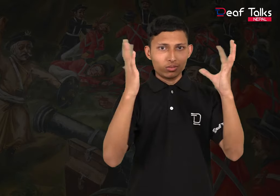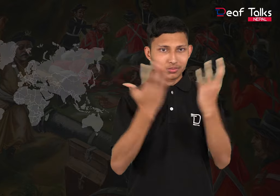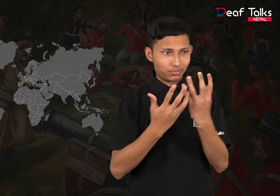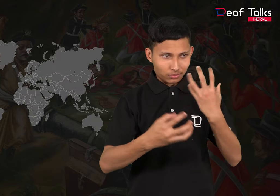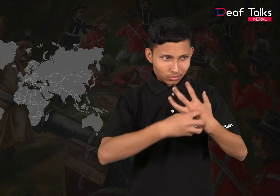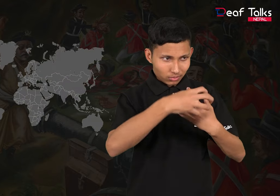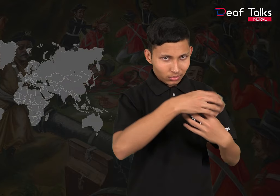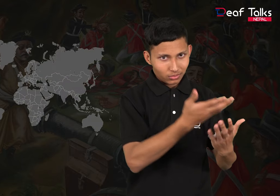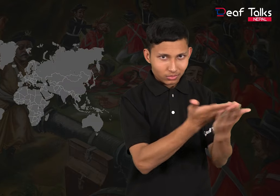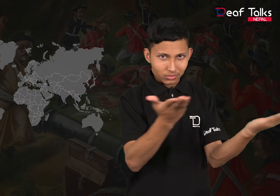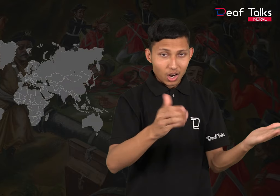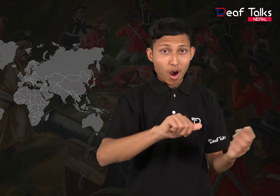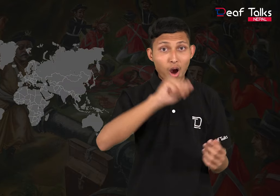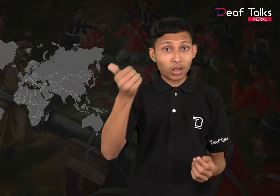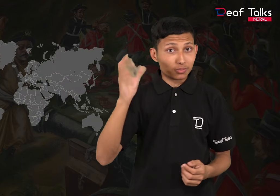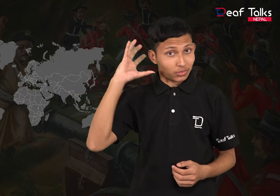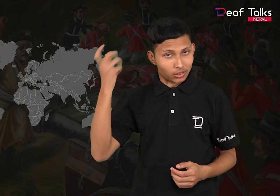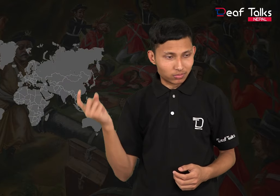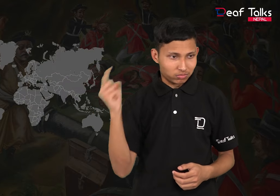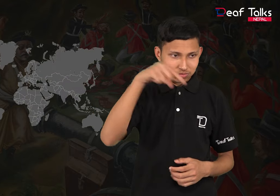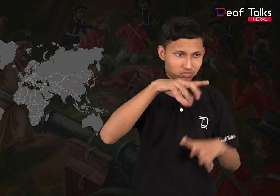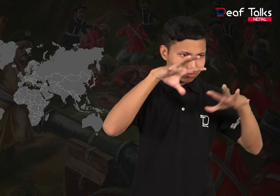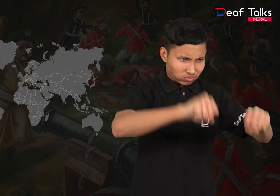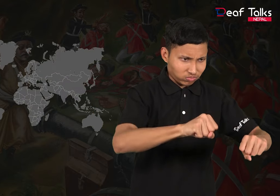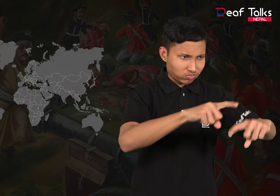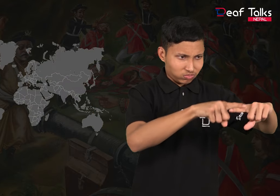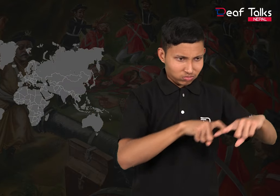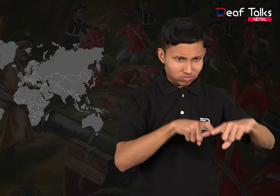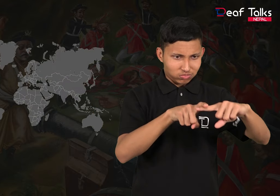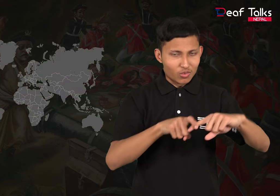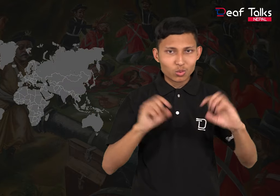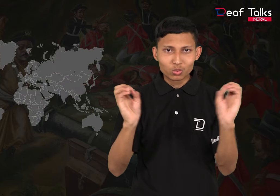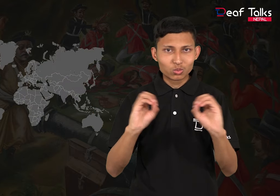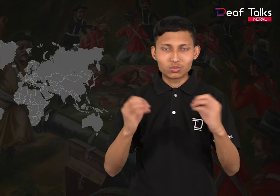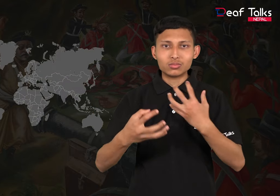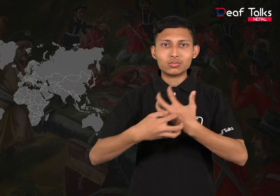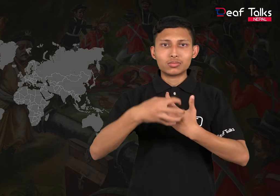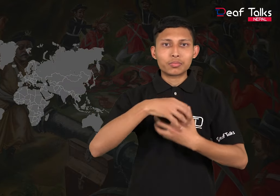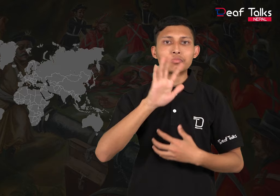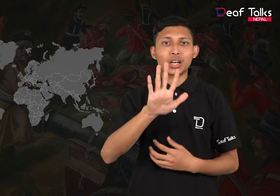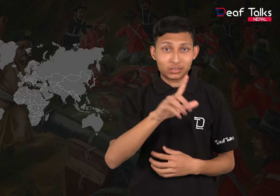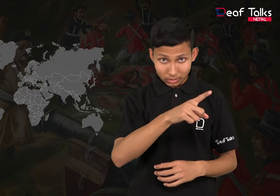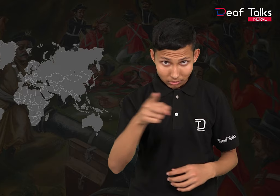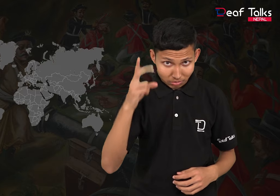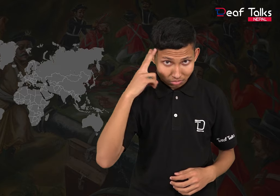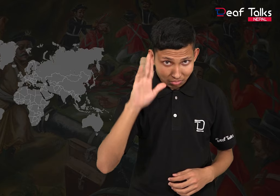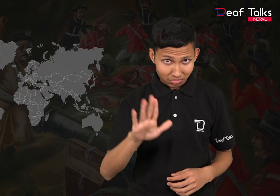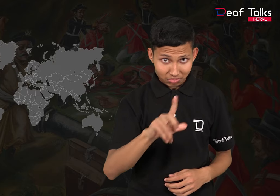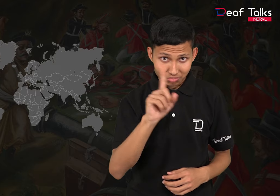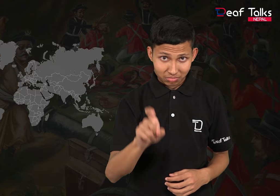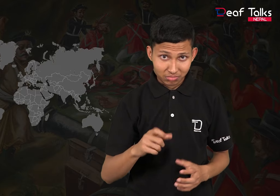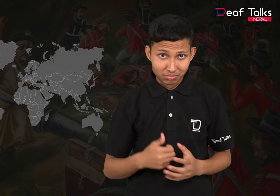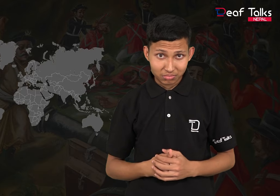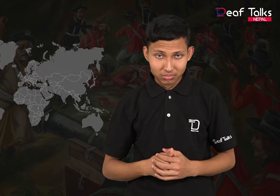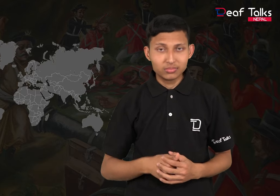Did you know that in the world only 5 countries are not captured by foreign colonies?